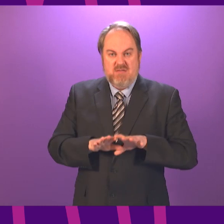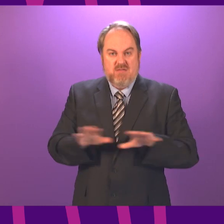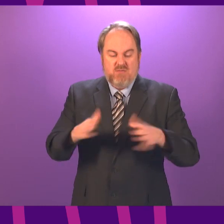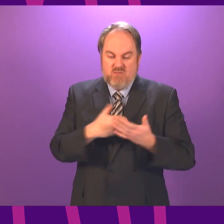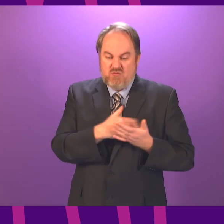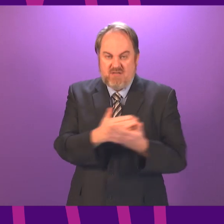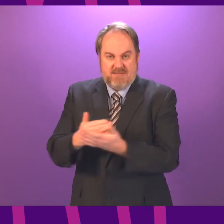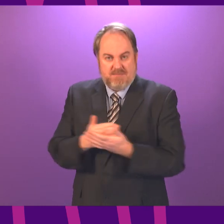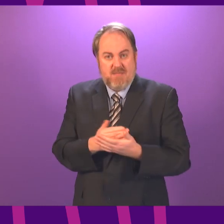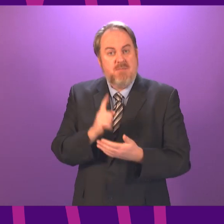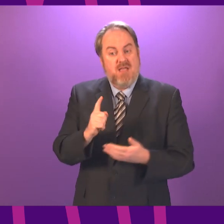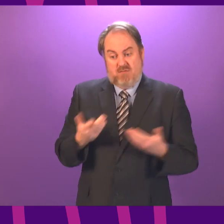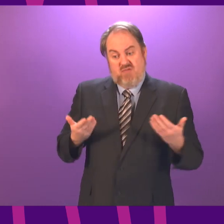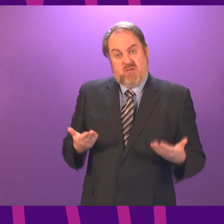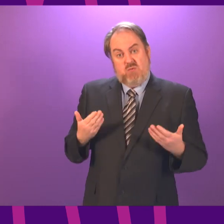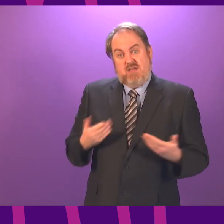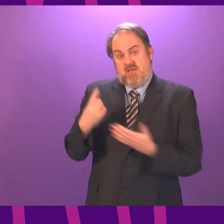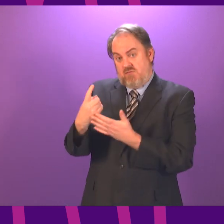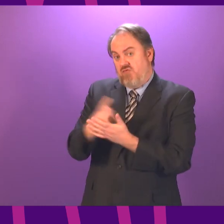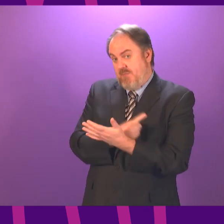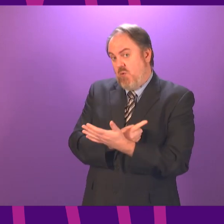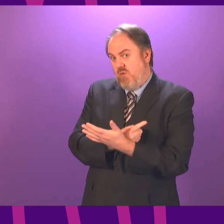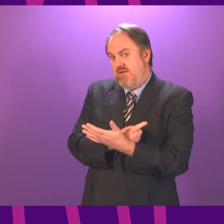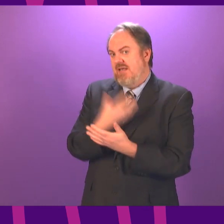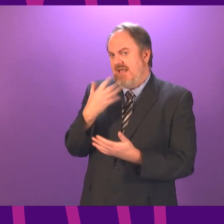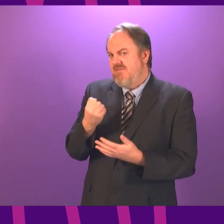are aspects of today’s report that really do bear some emphasis, because they give us,